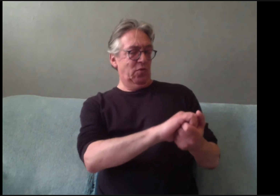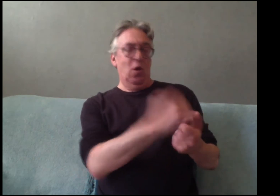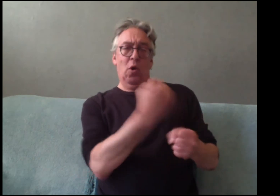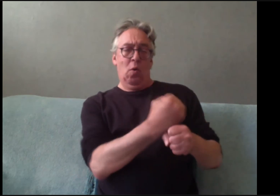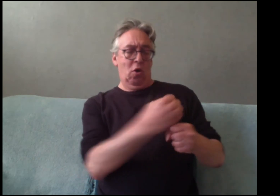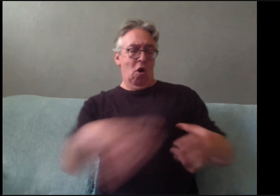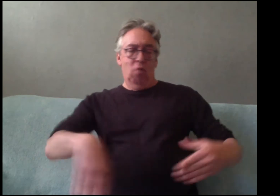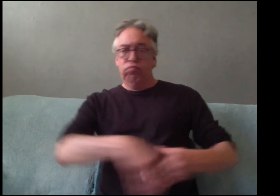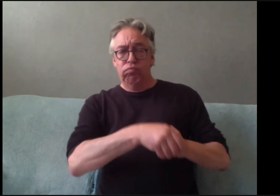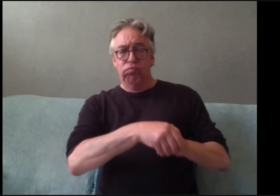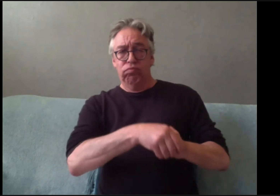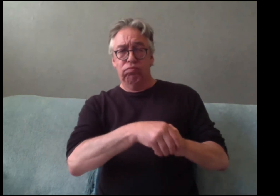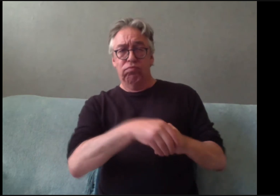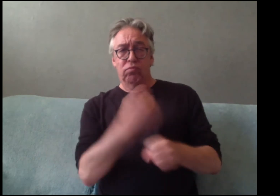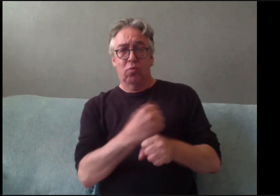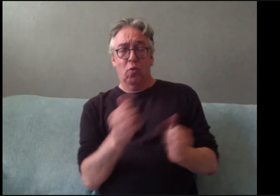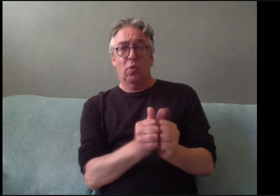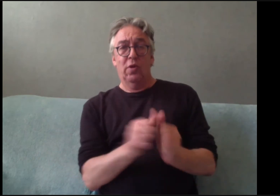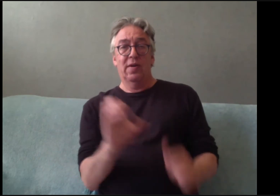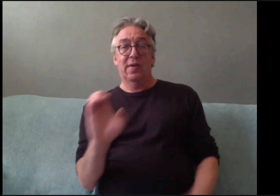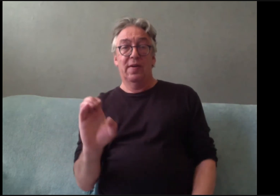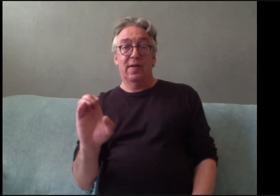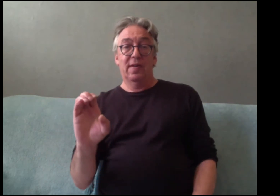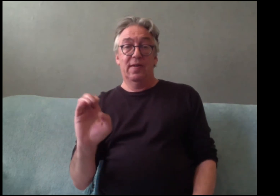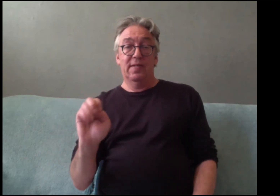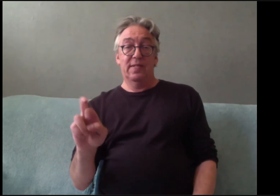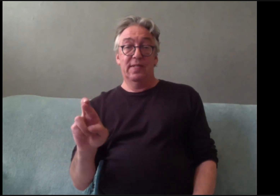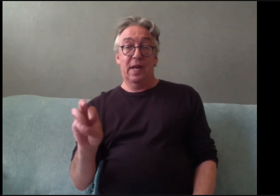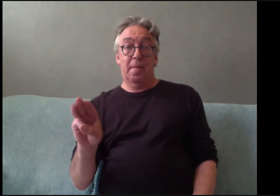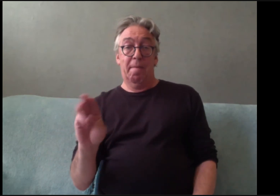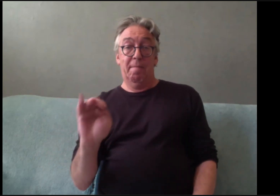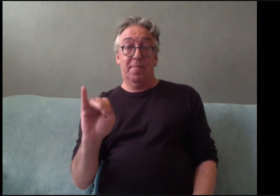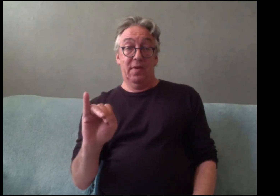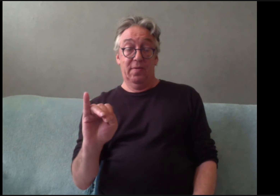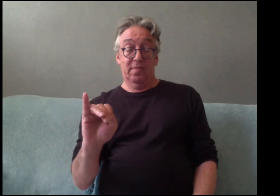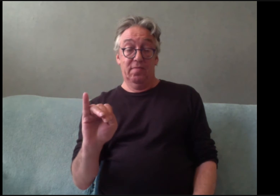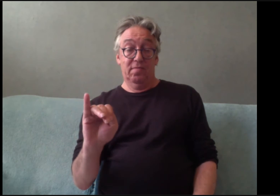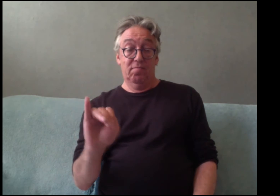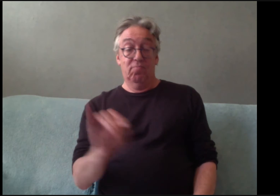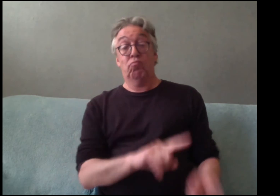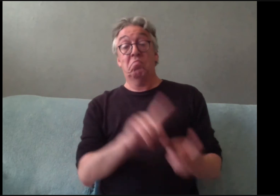if France, as Albert Prévos mentioned, there was a strong coalition